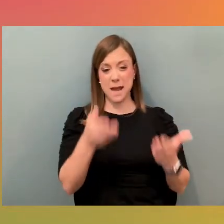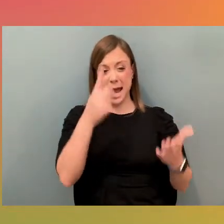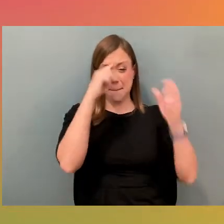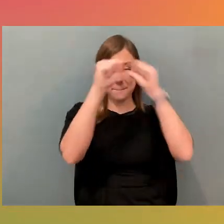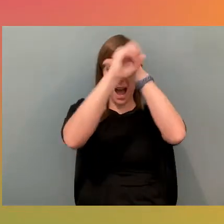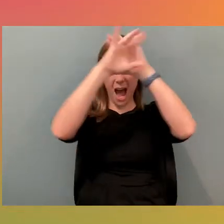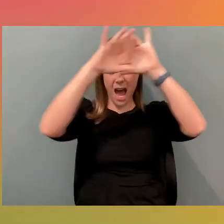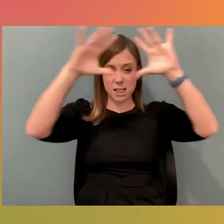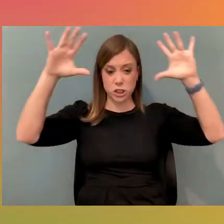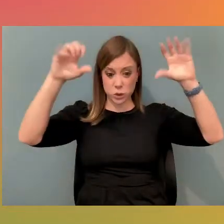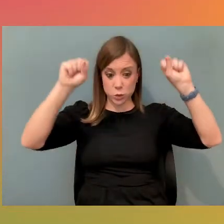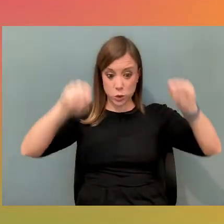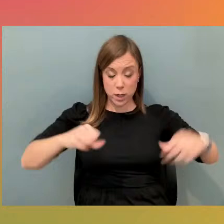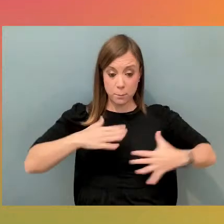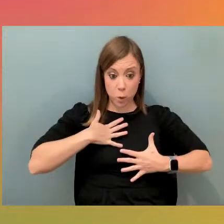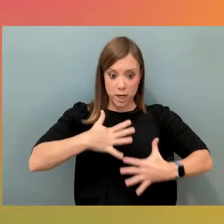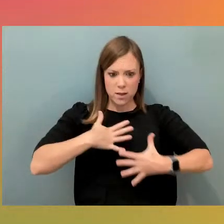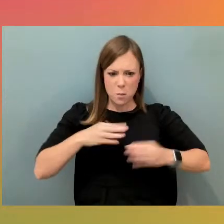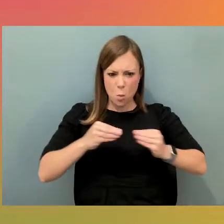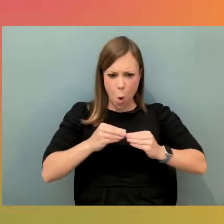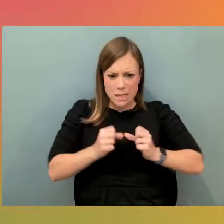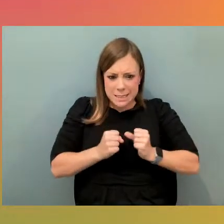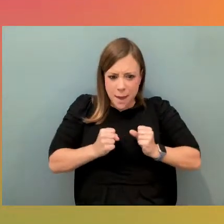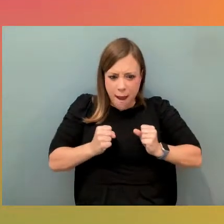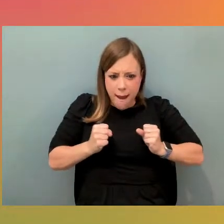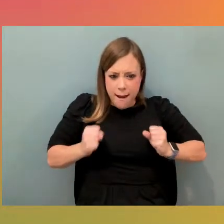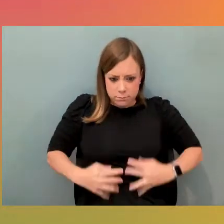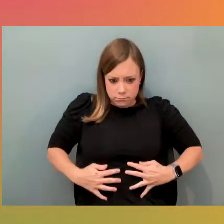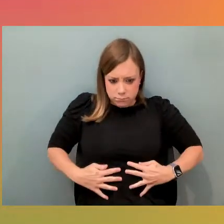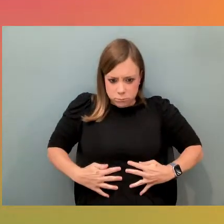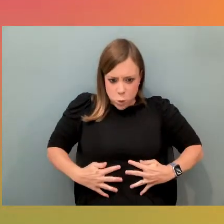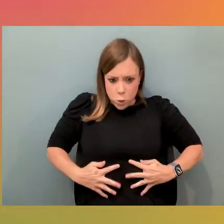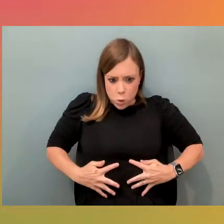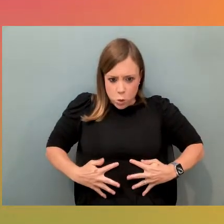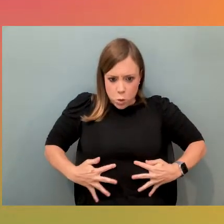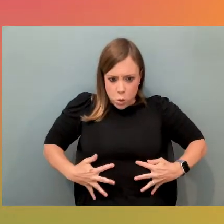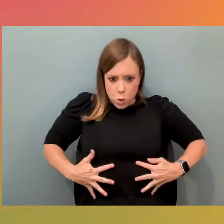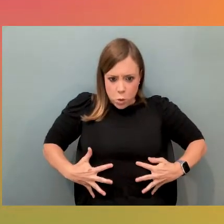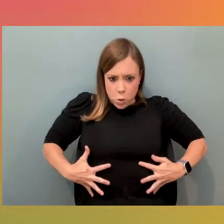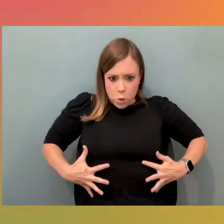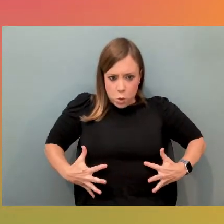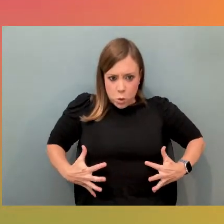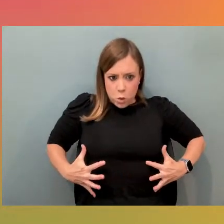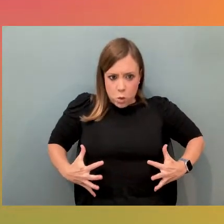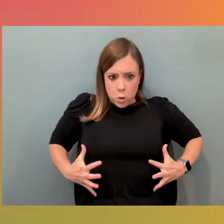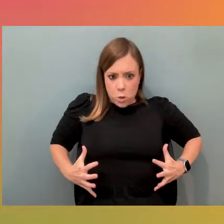BODY. AND THEN YOU MIGHT IMAGINE THAT YOU COULD ACTUALLY BREATH A